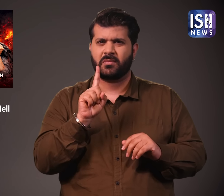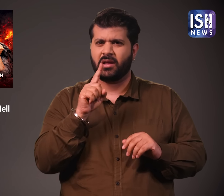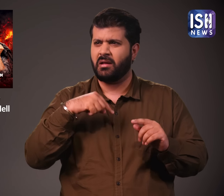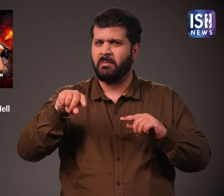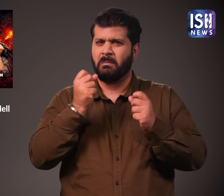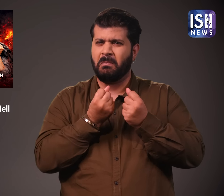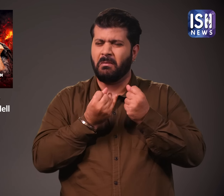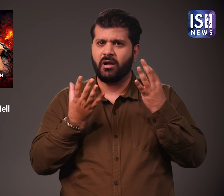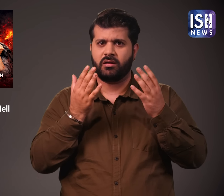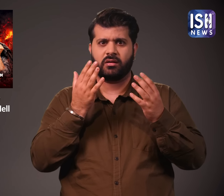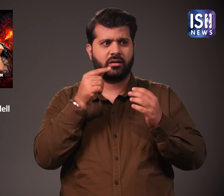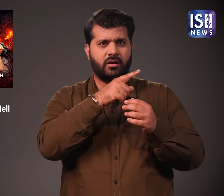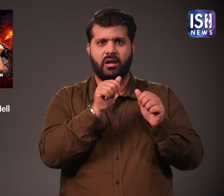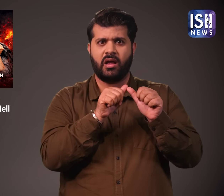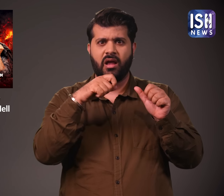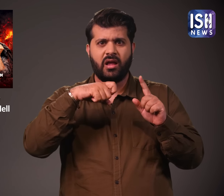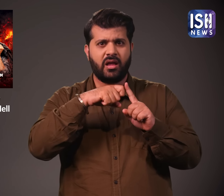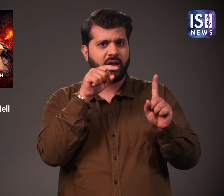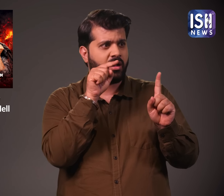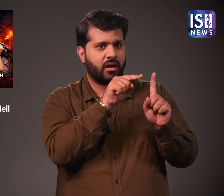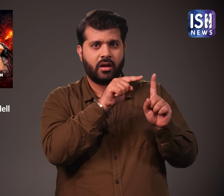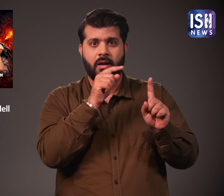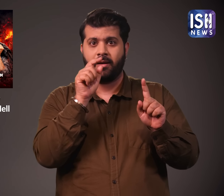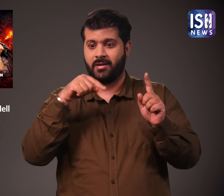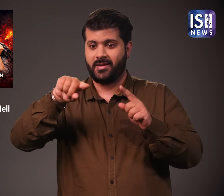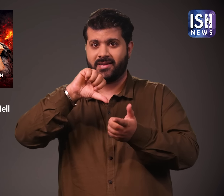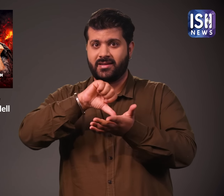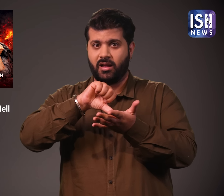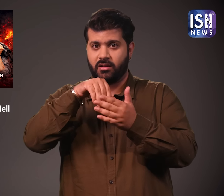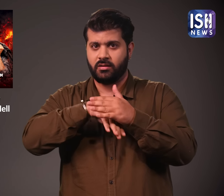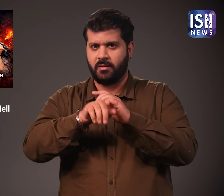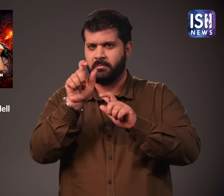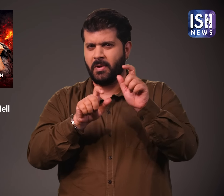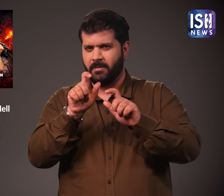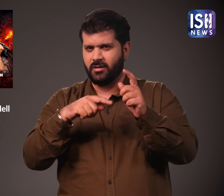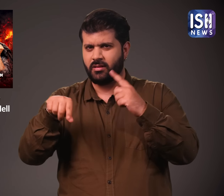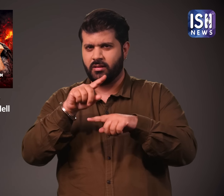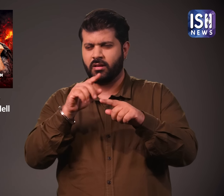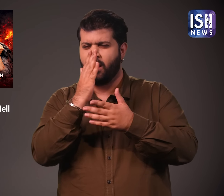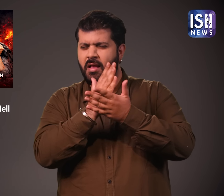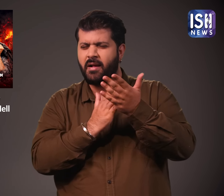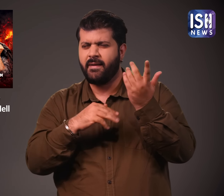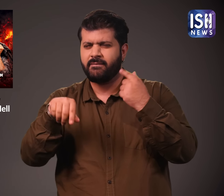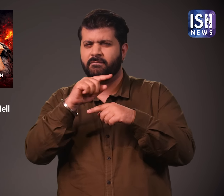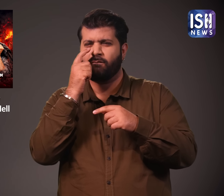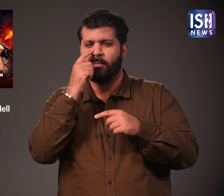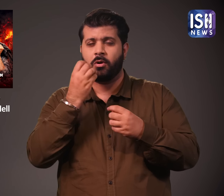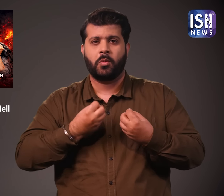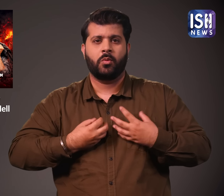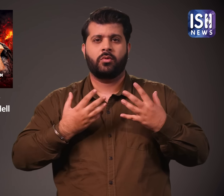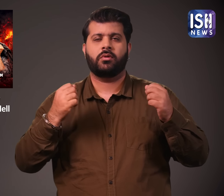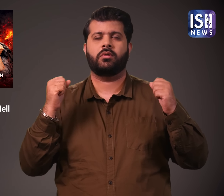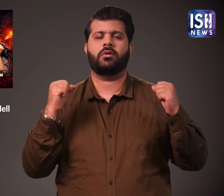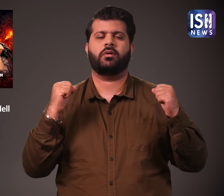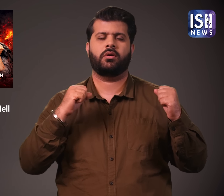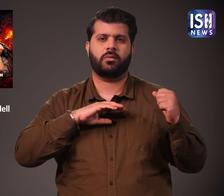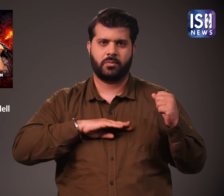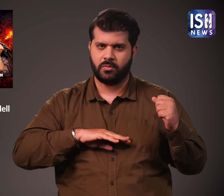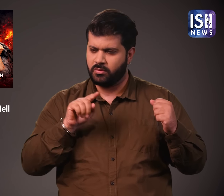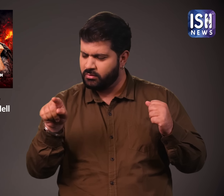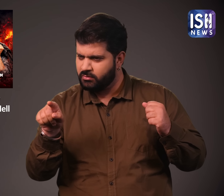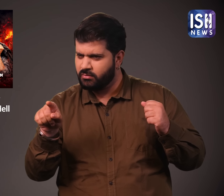However, since his death, many women in Iran are breathing a sigh of relief.